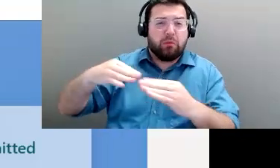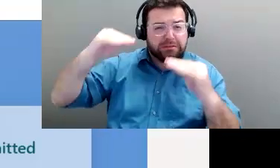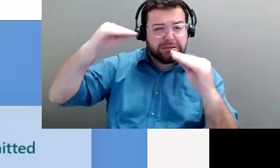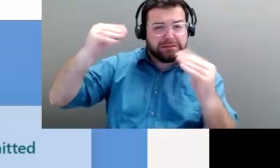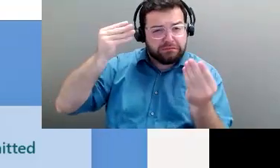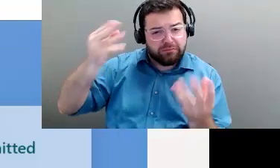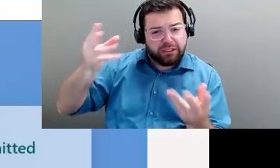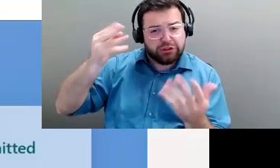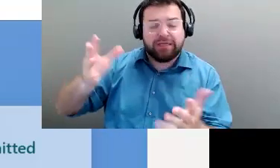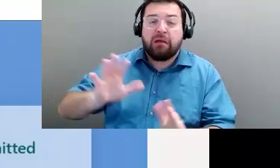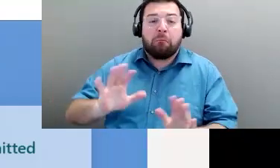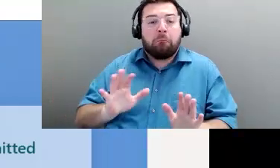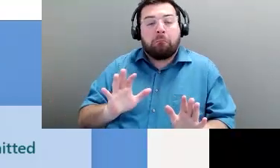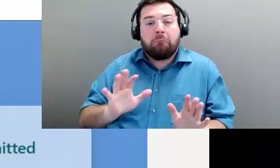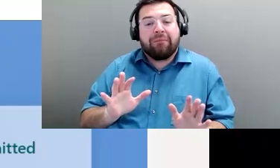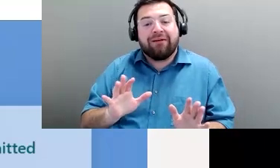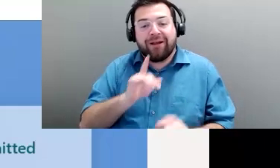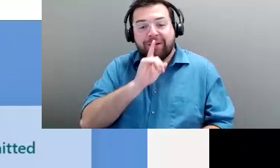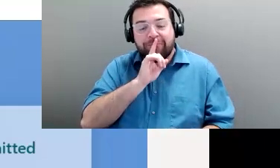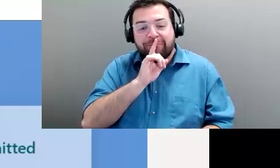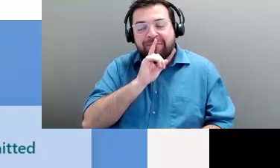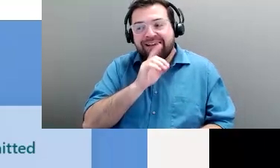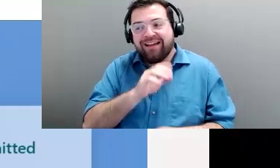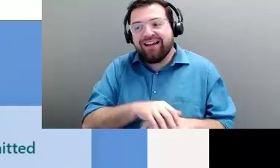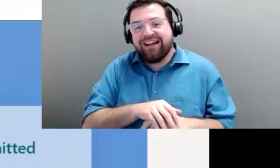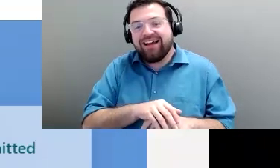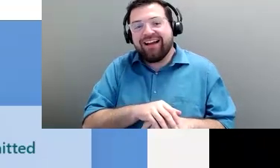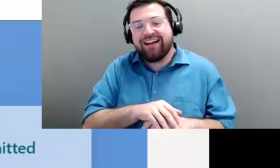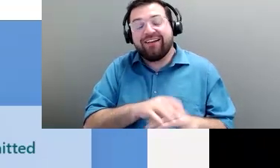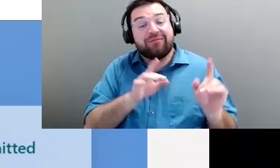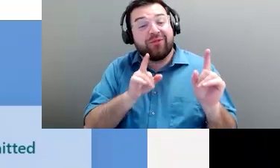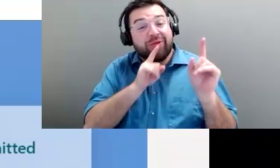But really, you know, just the idea is that you're showing them